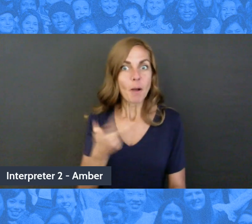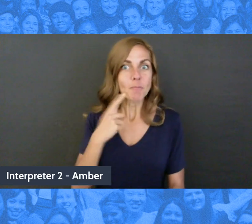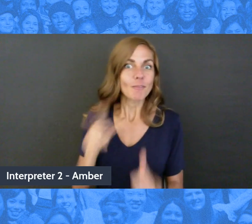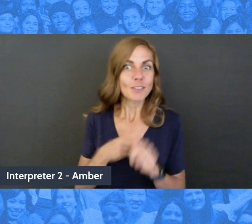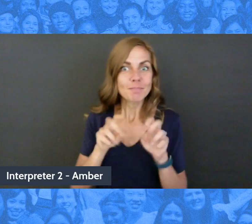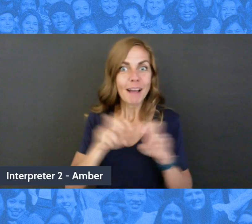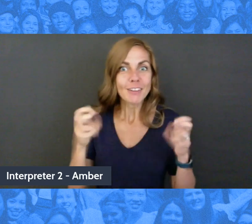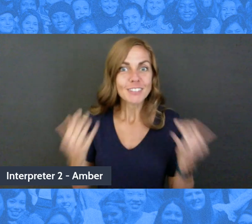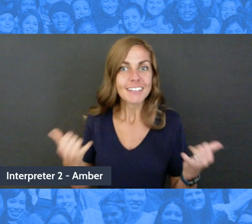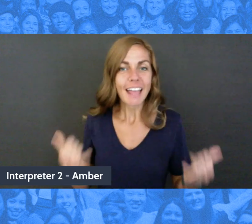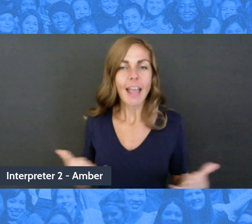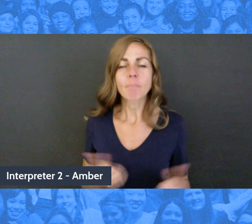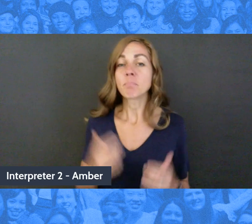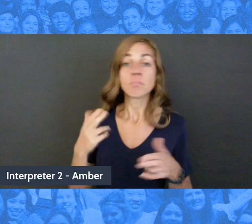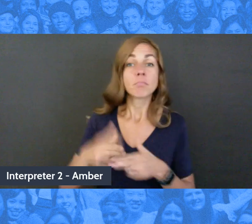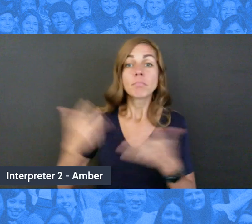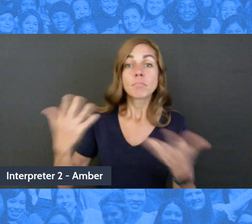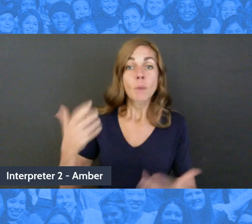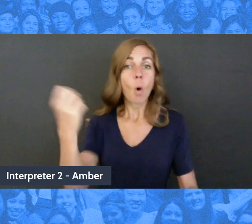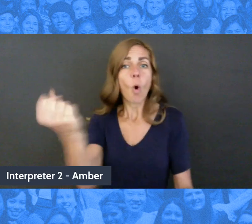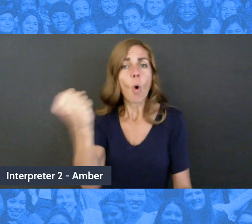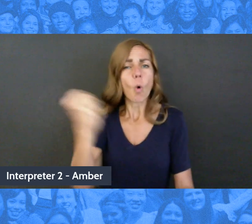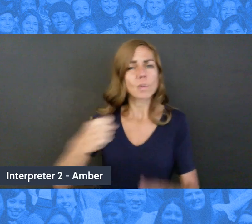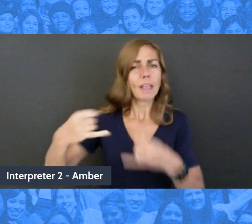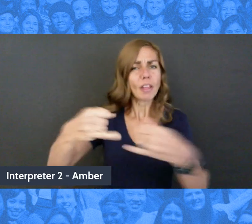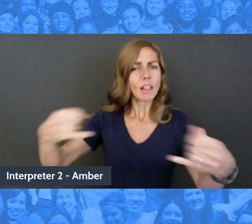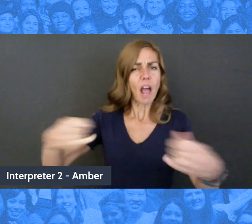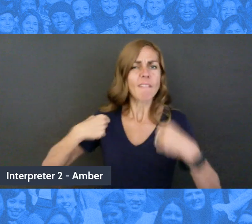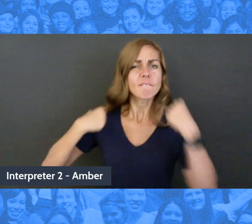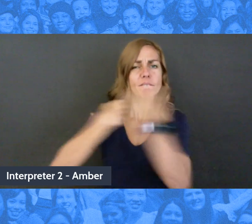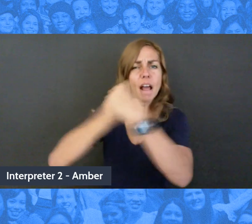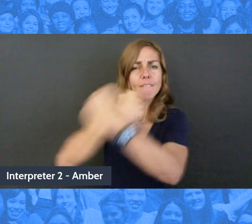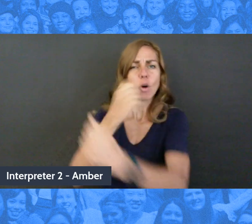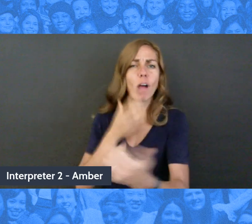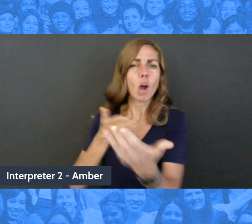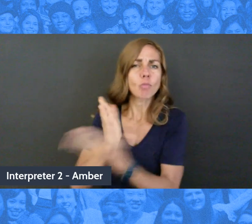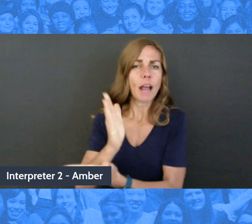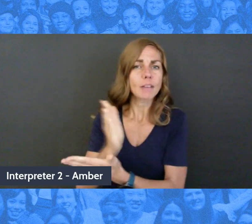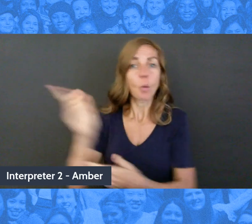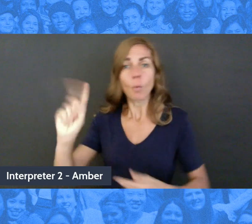holding the line, fighting for our rights at the national level. At EMILY's List,